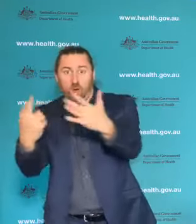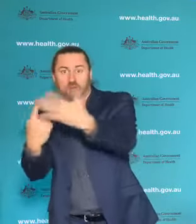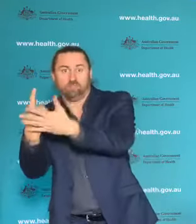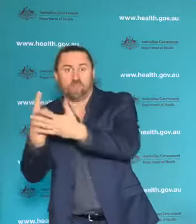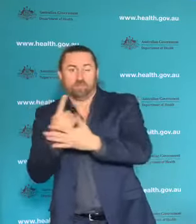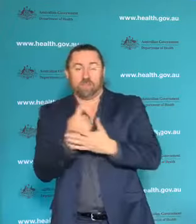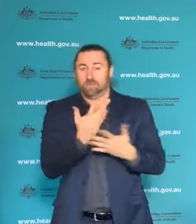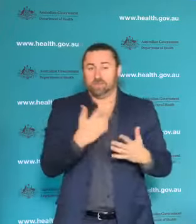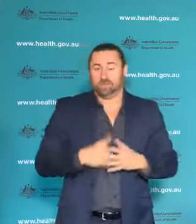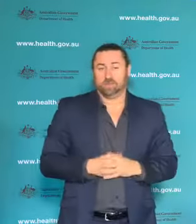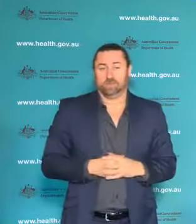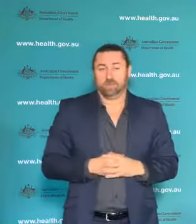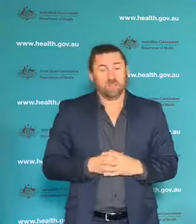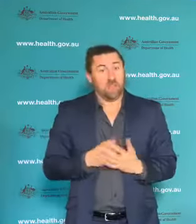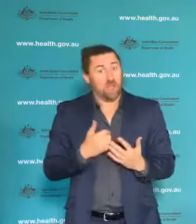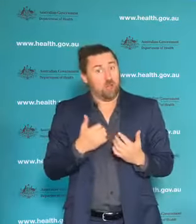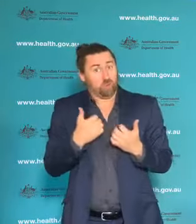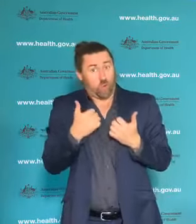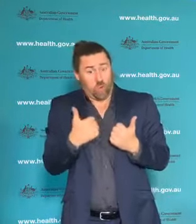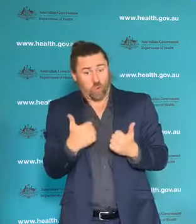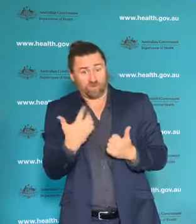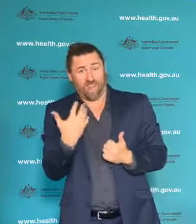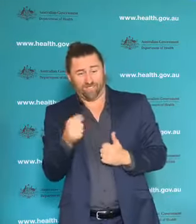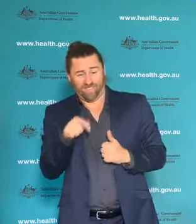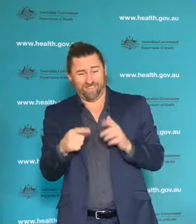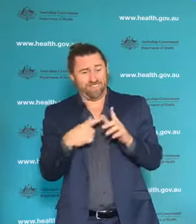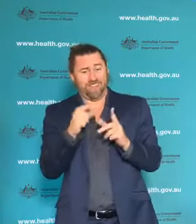been picked up. So this is really important, this is the app doing